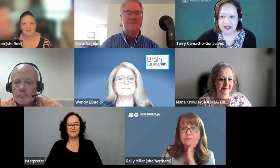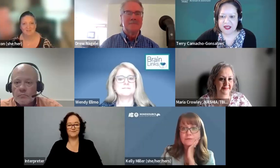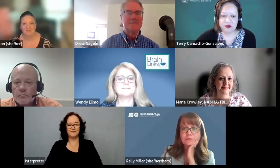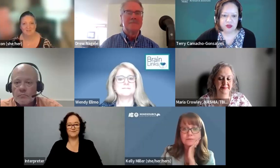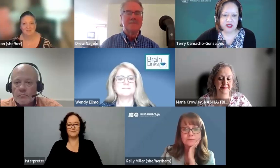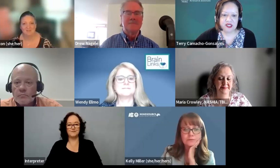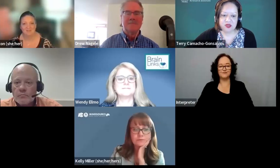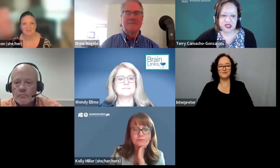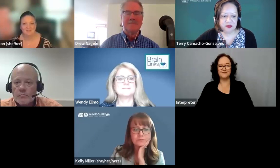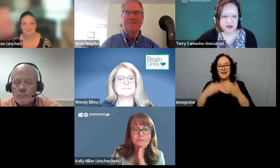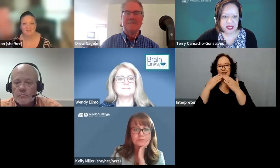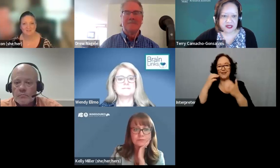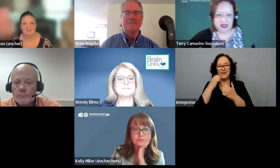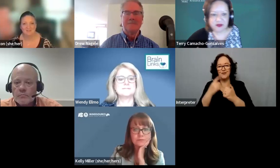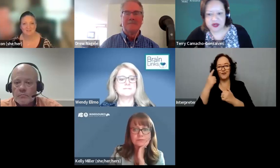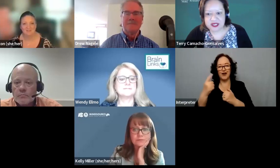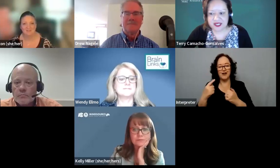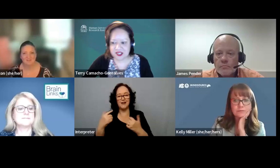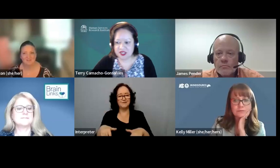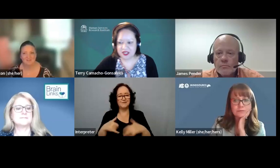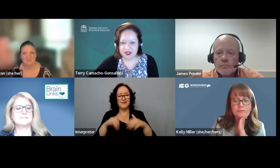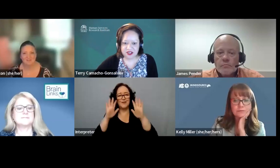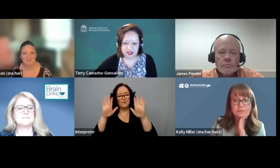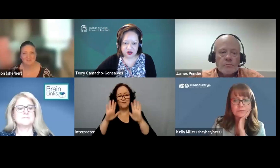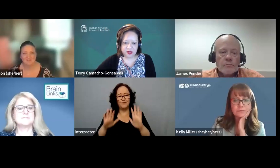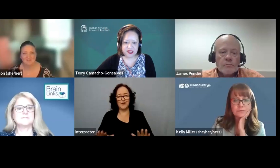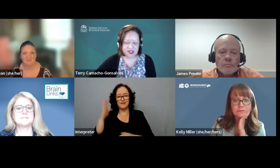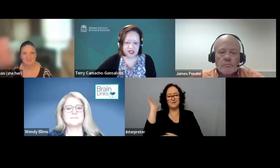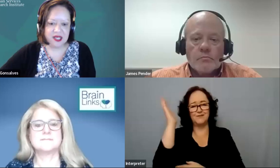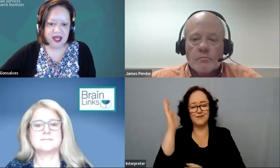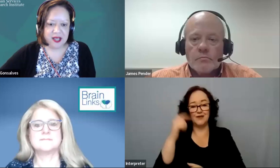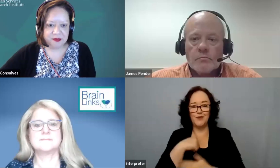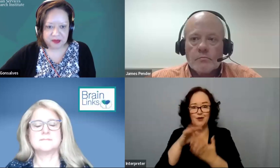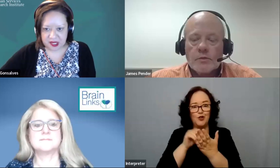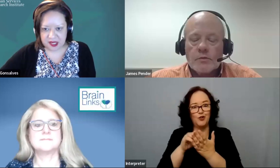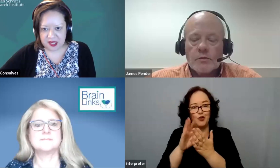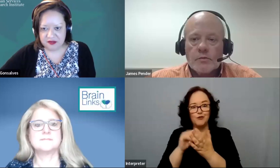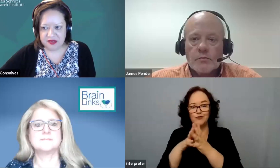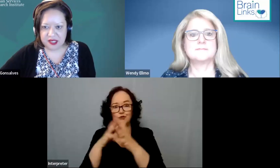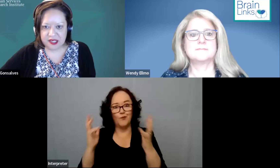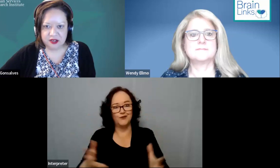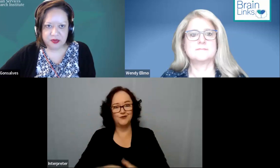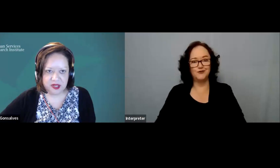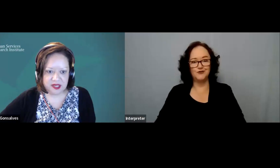Terry Camacho-Gonsalves: Thank you, everyone. This was an amazing presentation, I learned so much. Vivien, can you put the